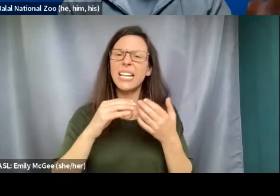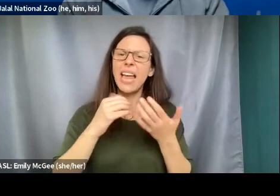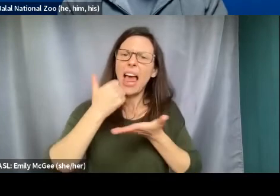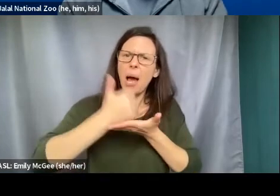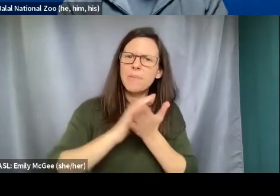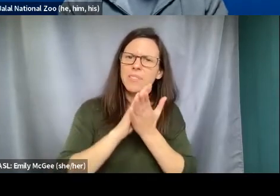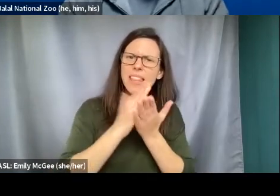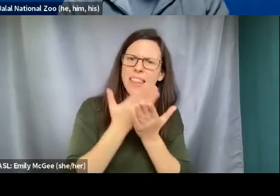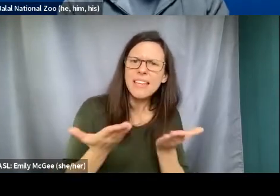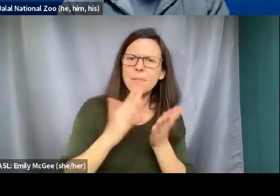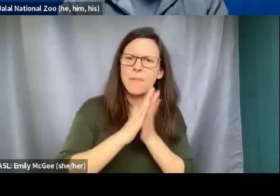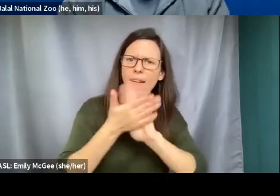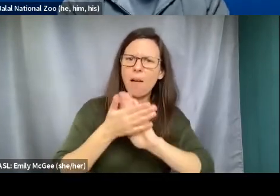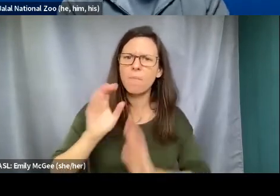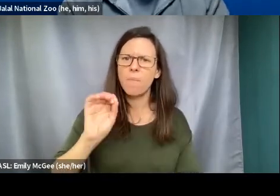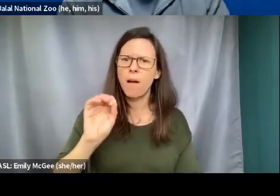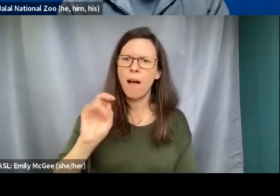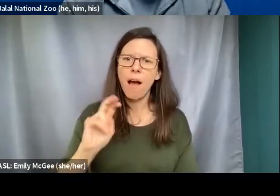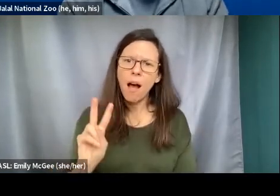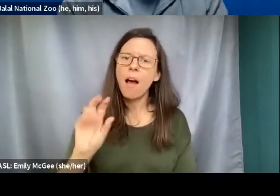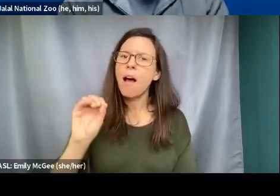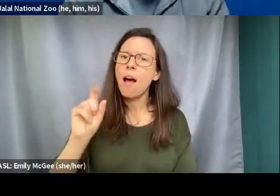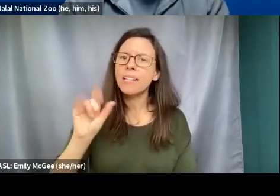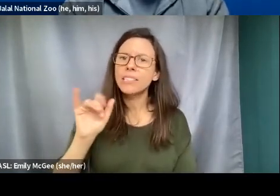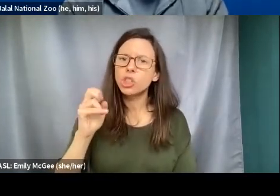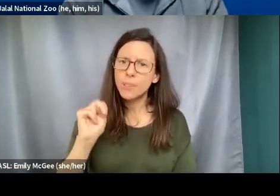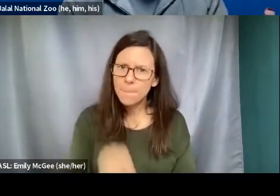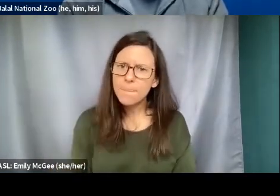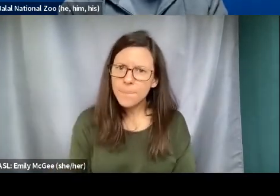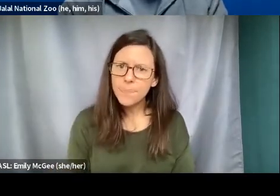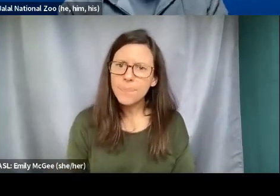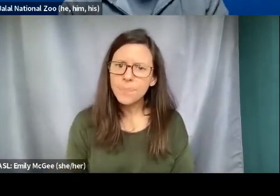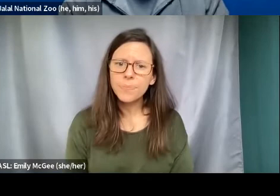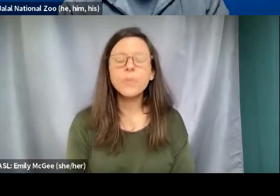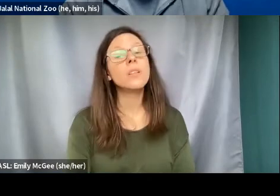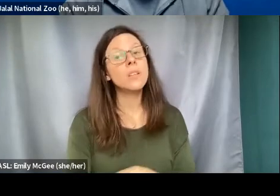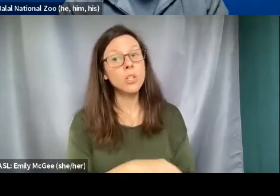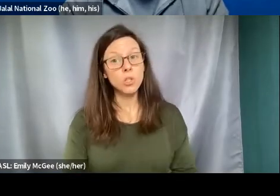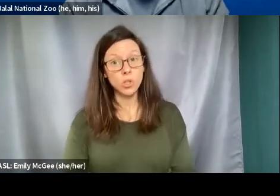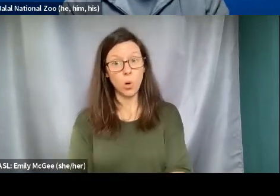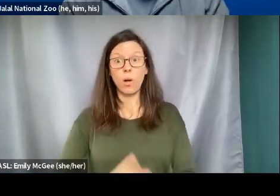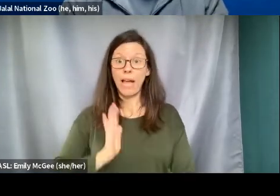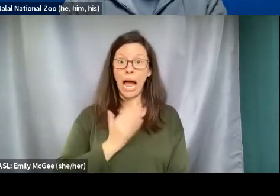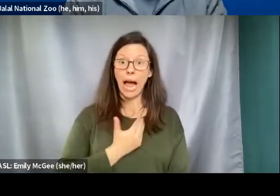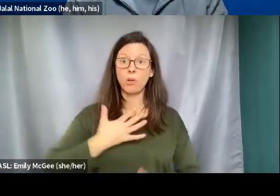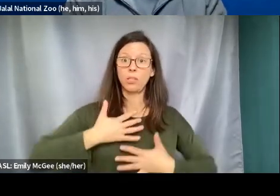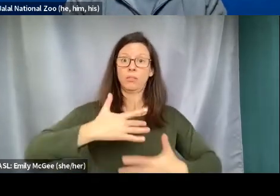o2 which is what everybody knows. Ozone is three parts oxygen rather than two parts oxygen